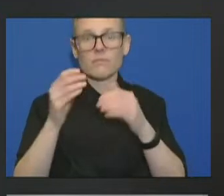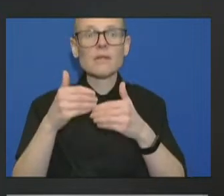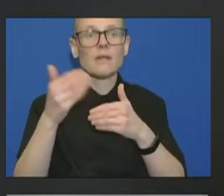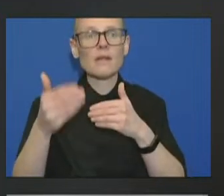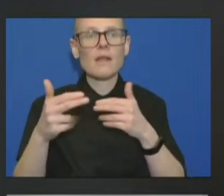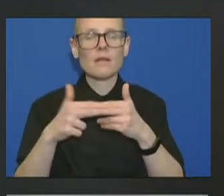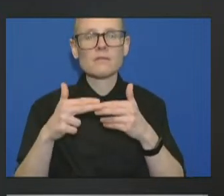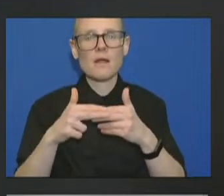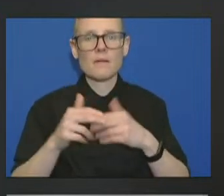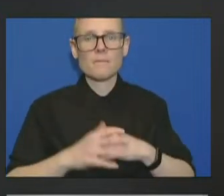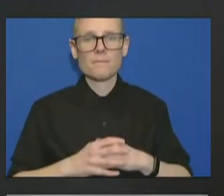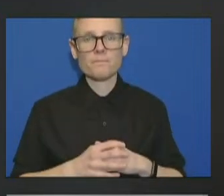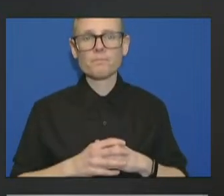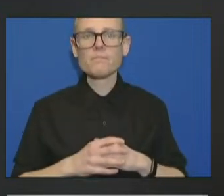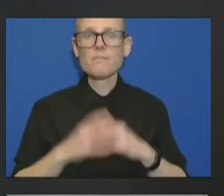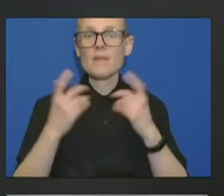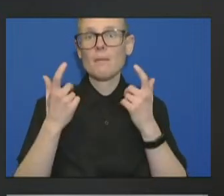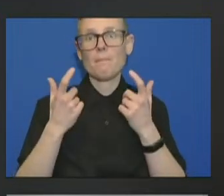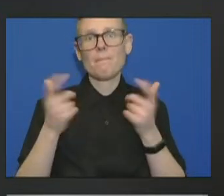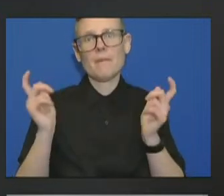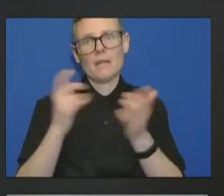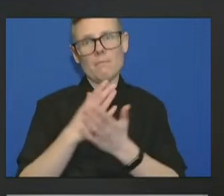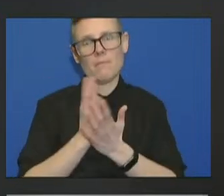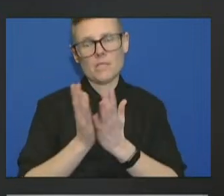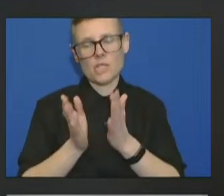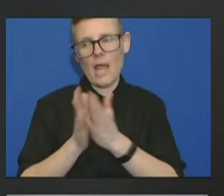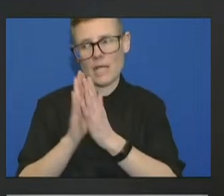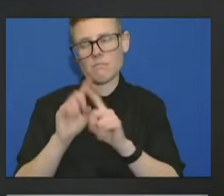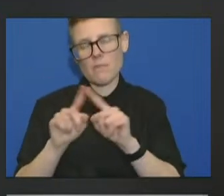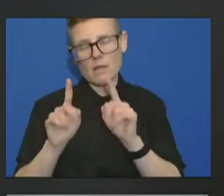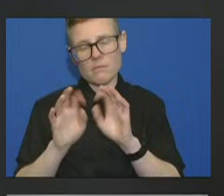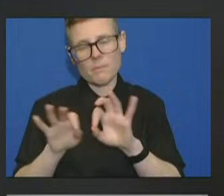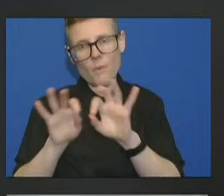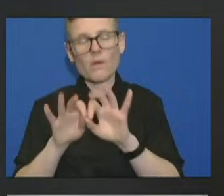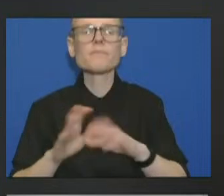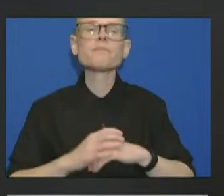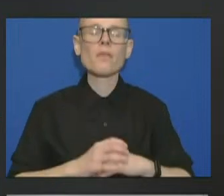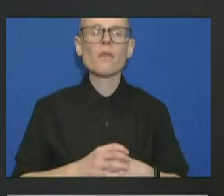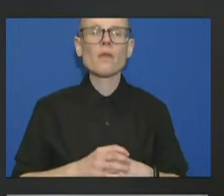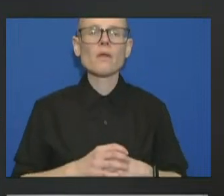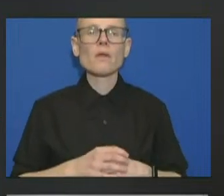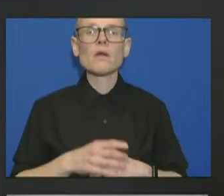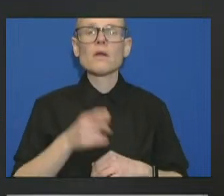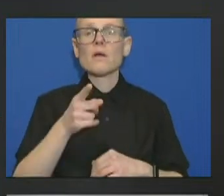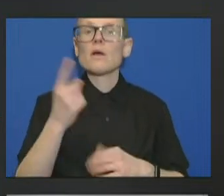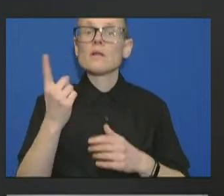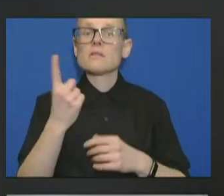high level is going to be particularly important. Next